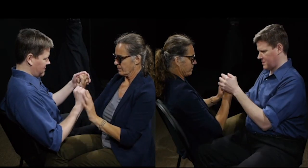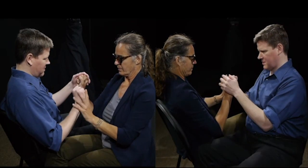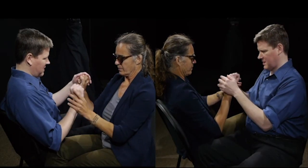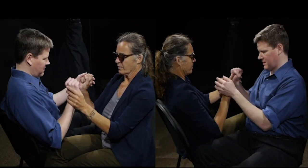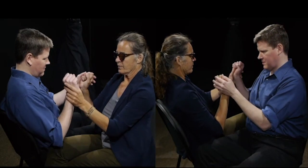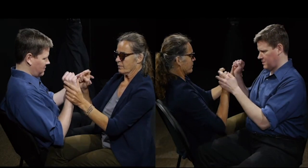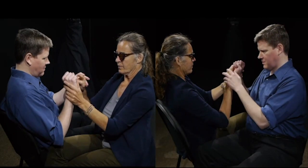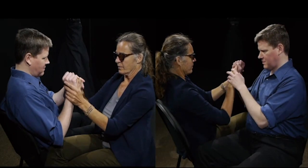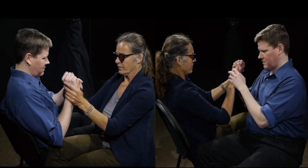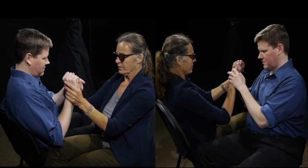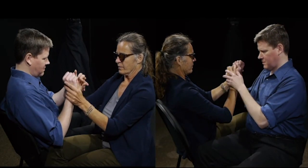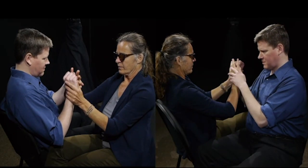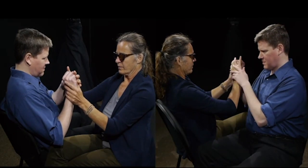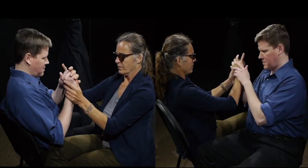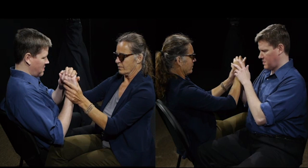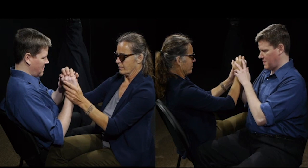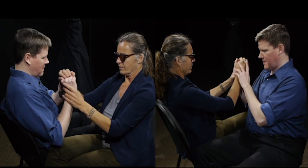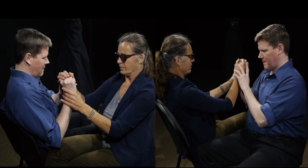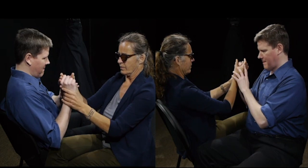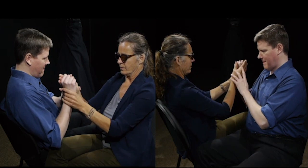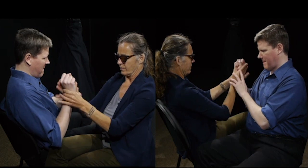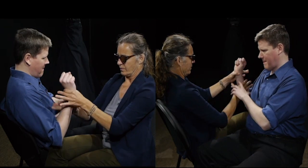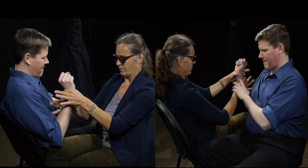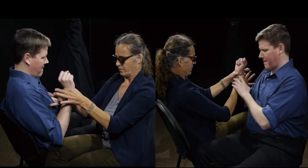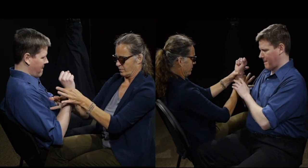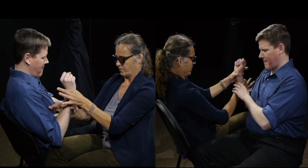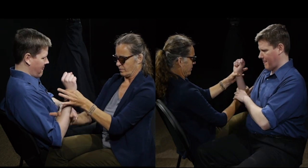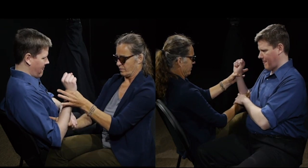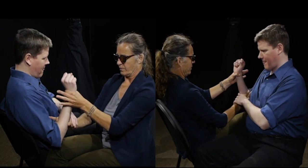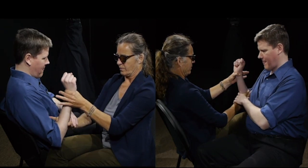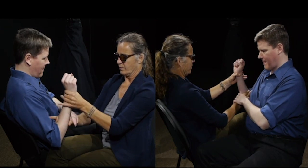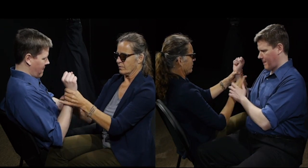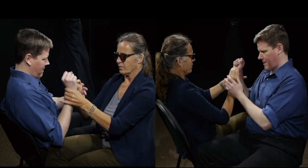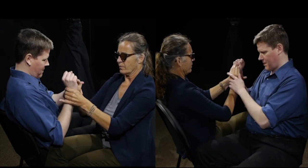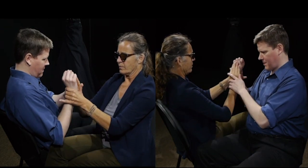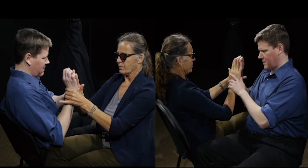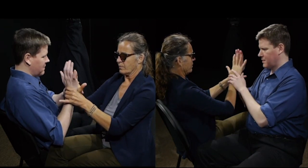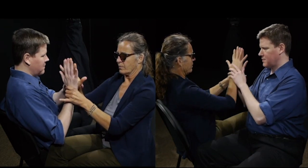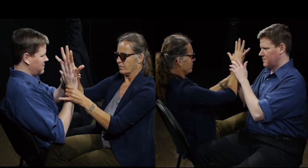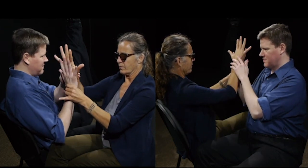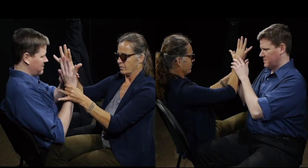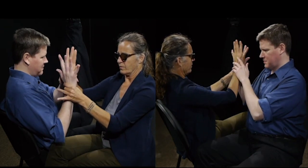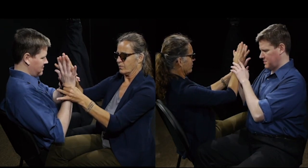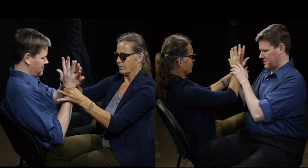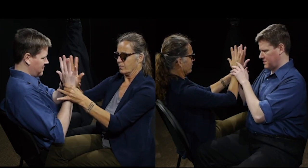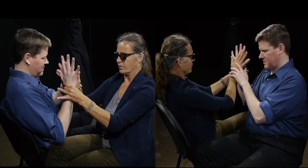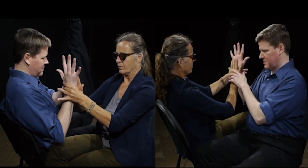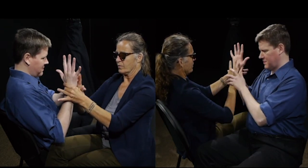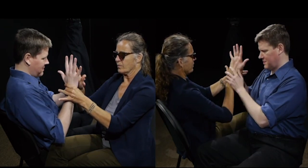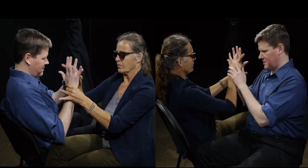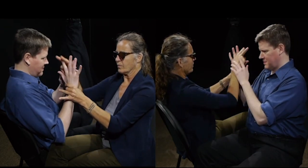[Jelica] Here is an example: I tap on the back of your non-dominant hand with my non-dominant hand, which tells you I want to co-create a complex sign.